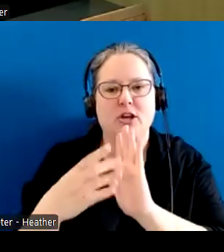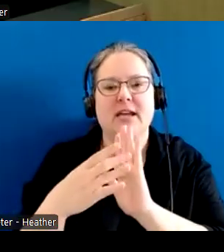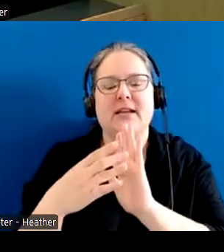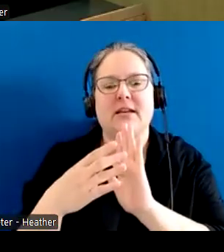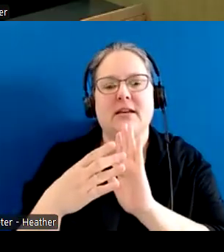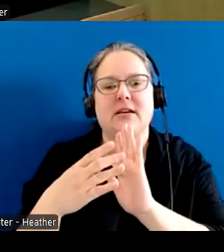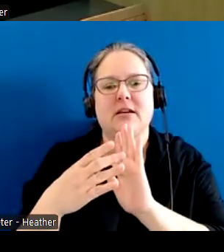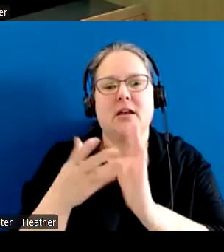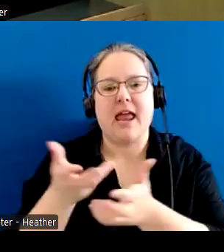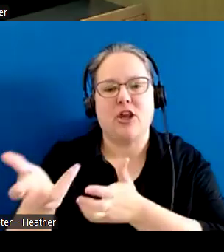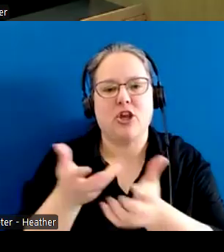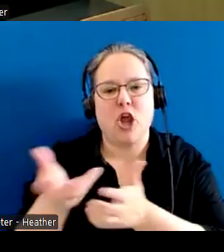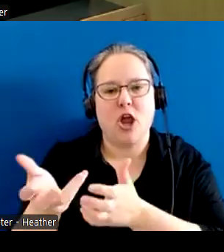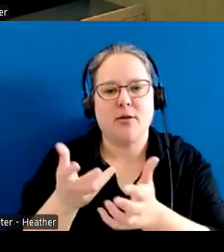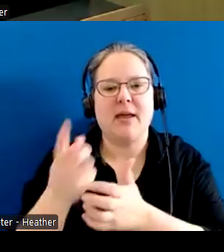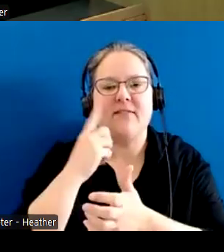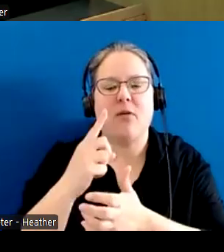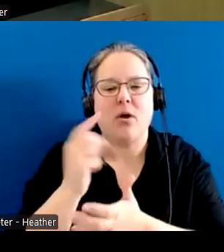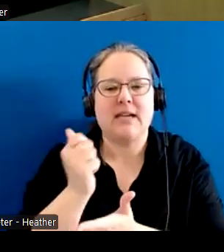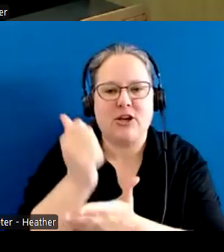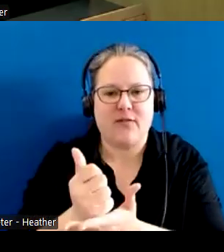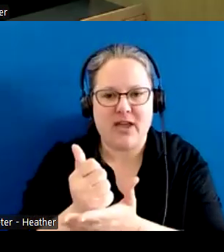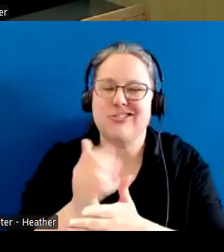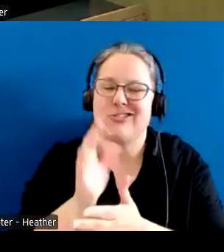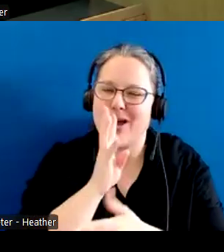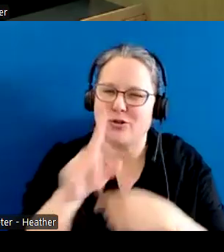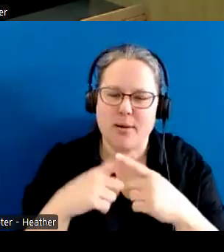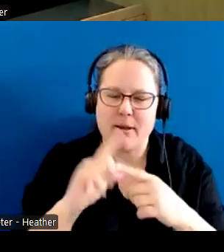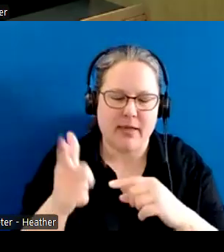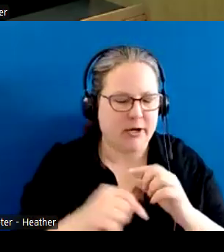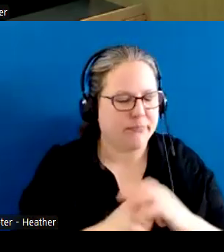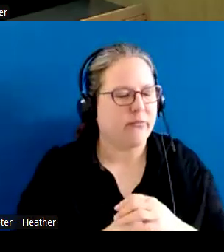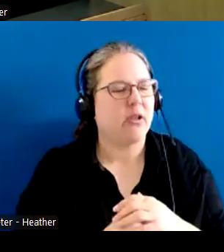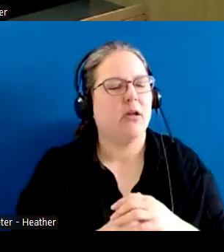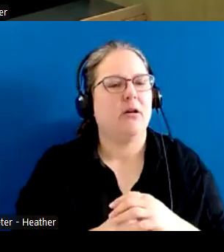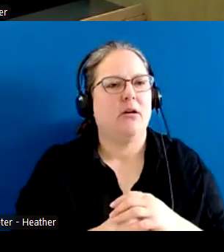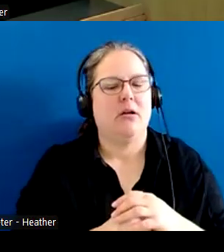you know, or target engagement of an intervention. Um, so I'll talk about that in a little bit. Um,